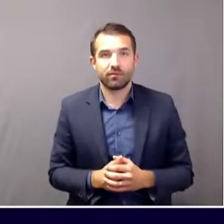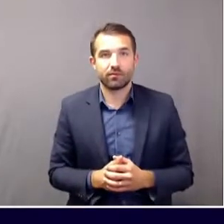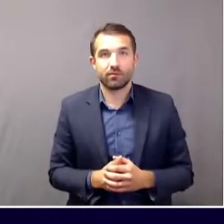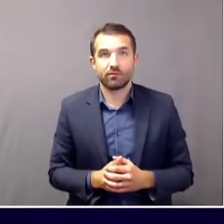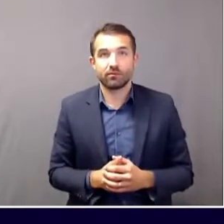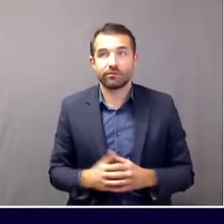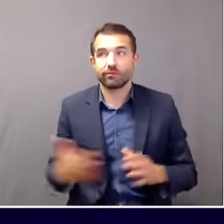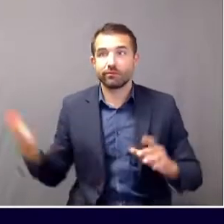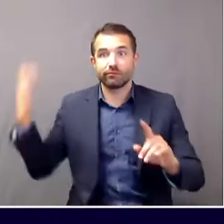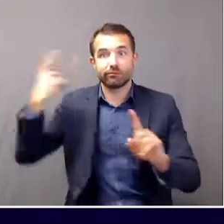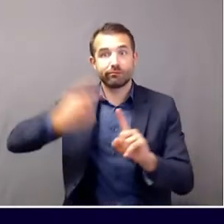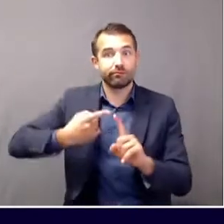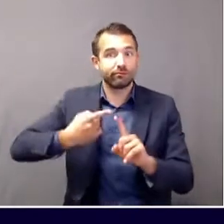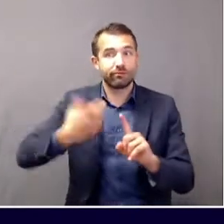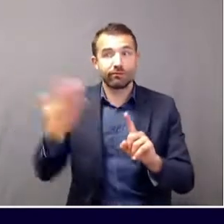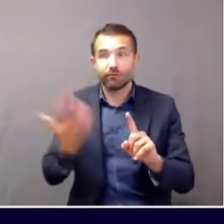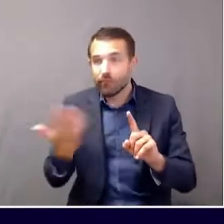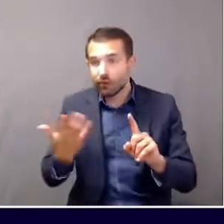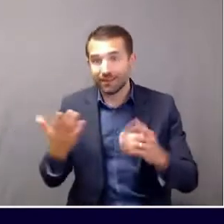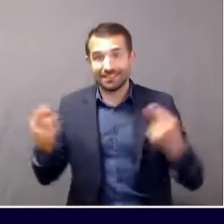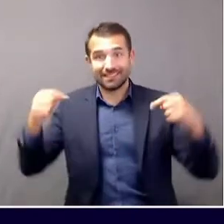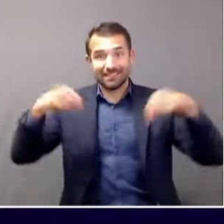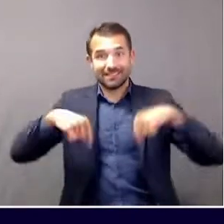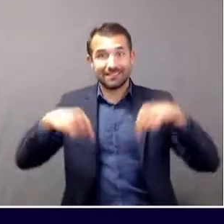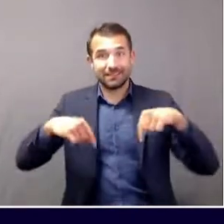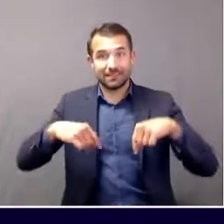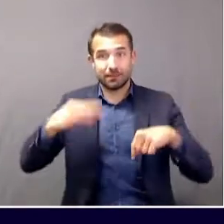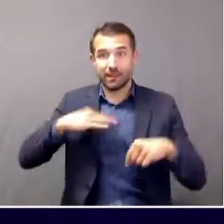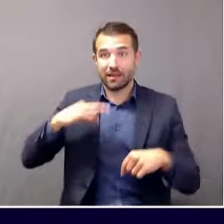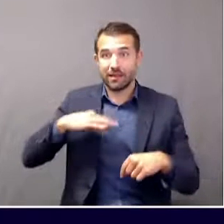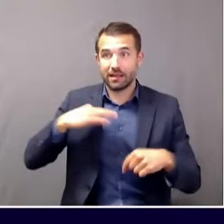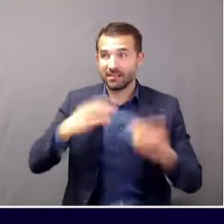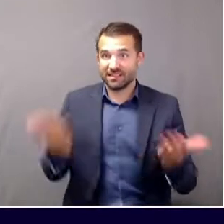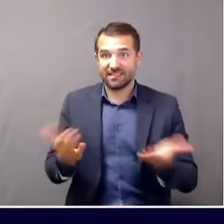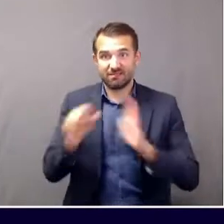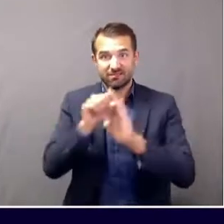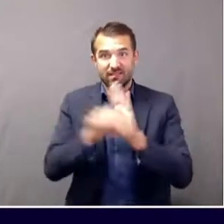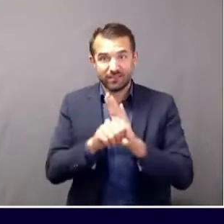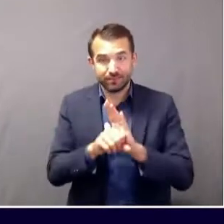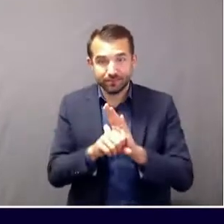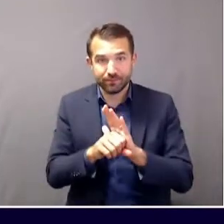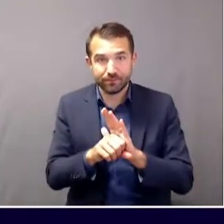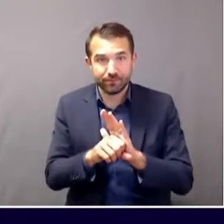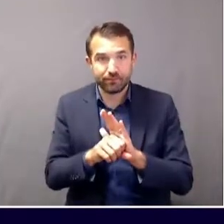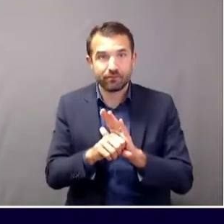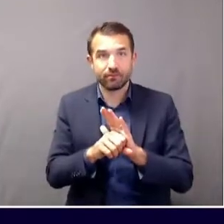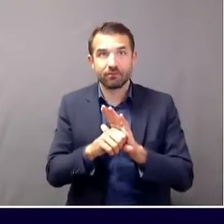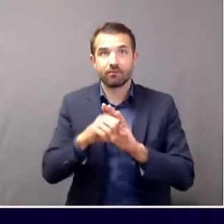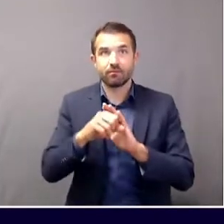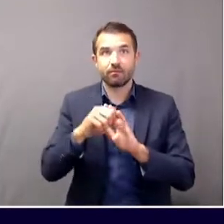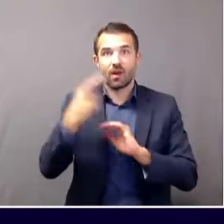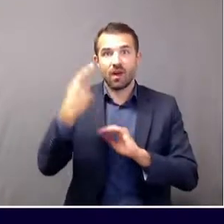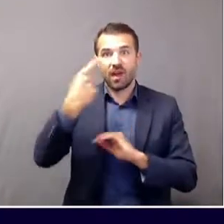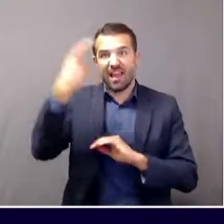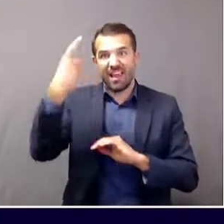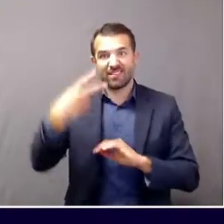that as a state made is